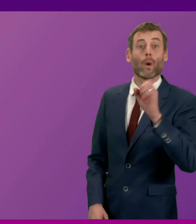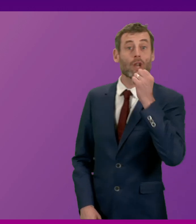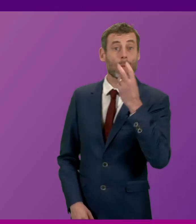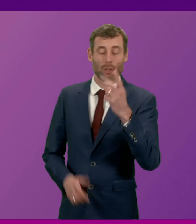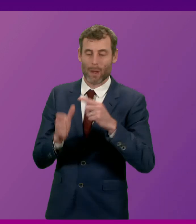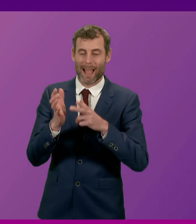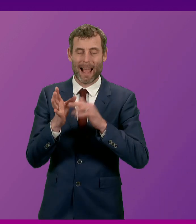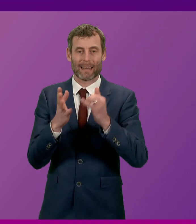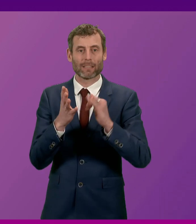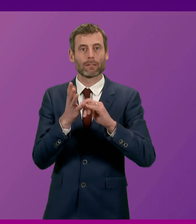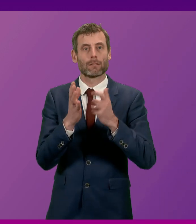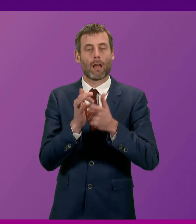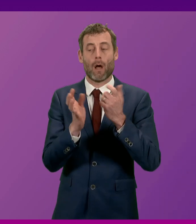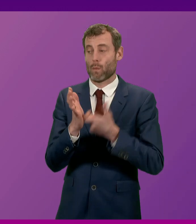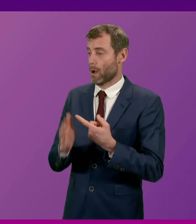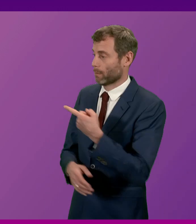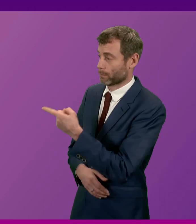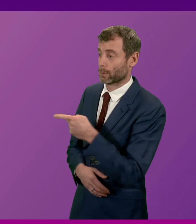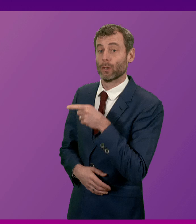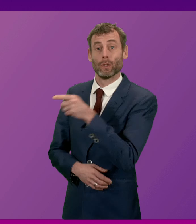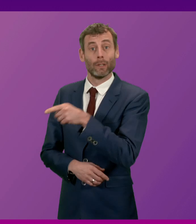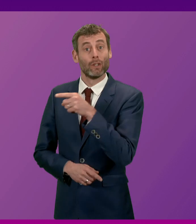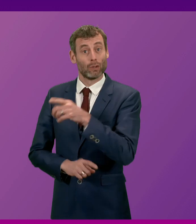This morning, the social care minister formally slammed the brakes on the Scottish National